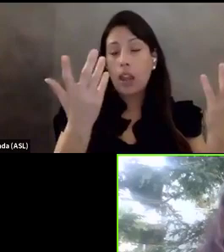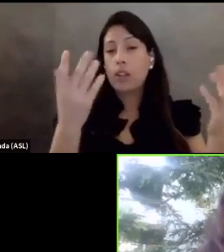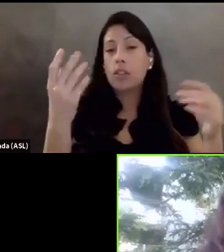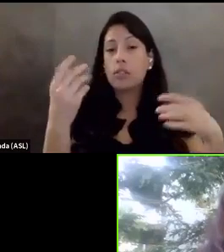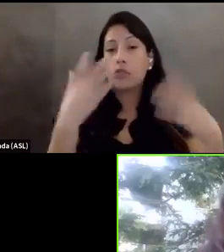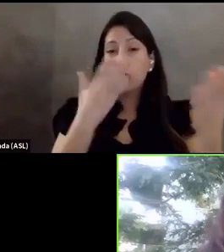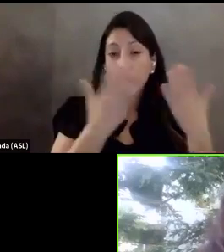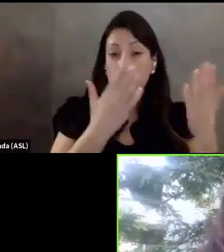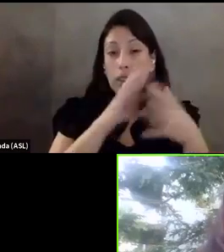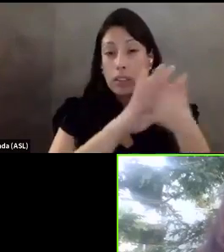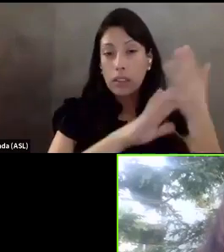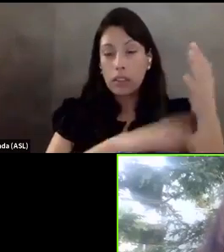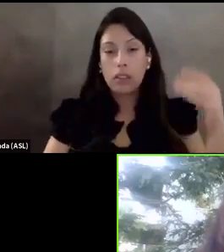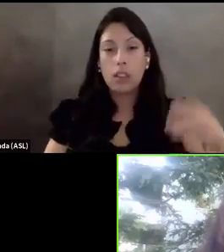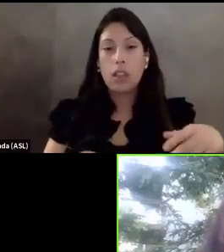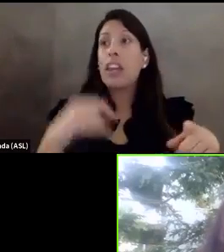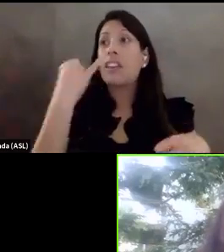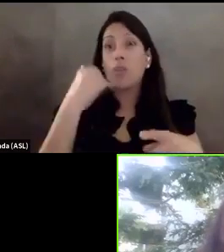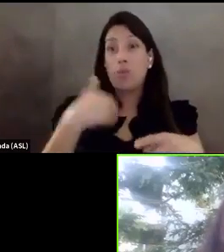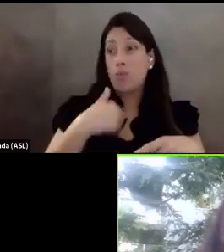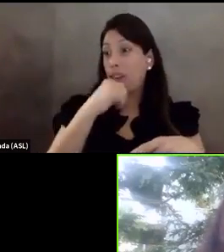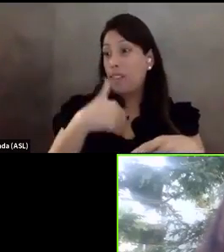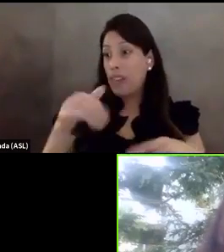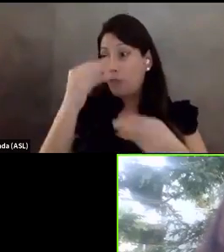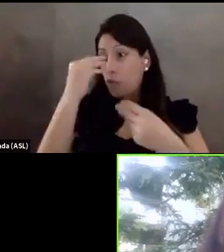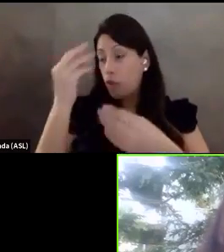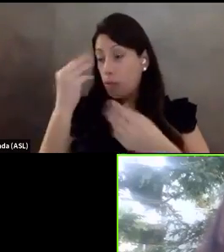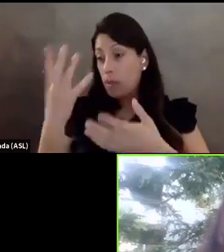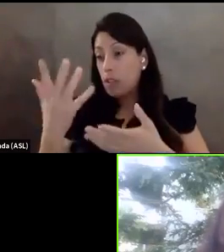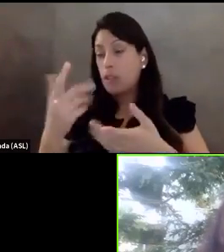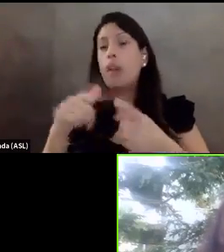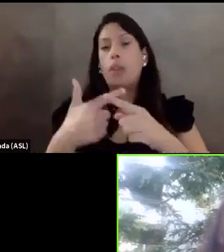hand, we can always get it to you through Paul. But I don't know if you want to add anything.